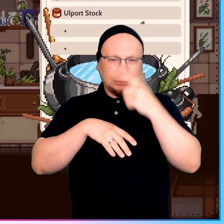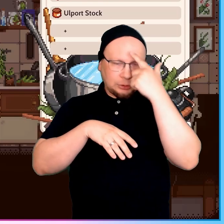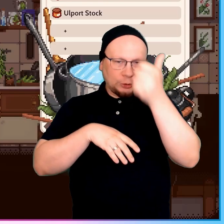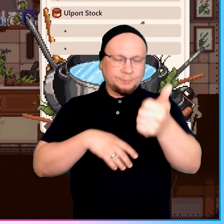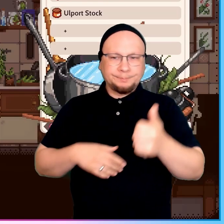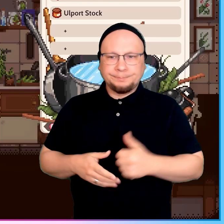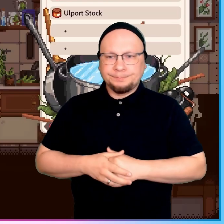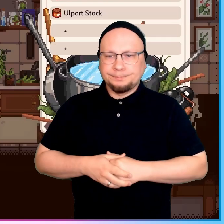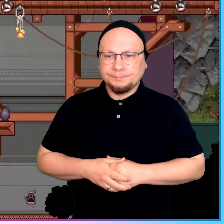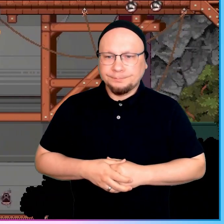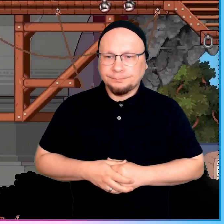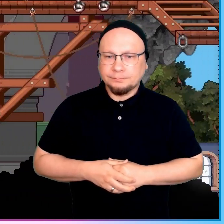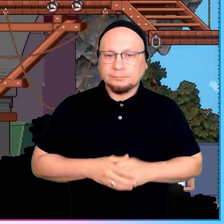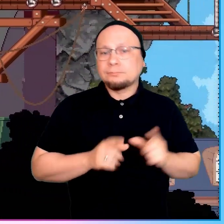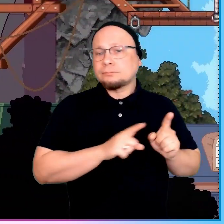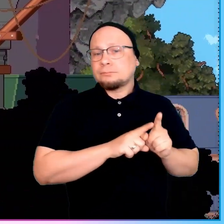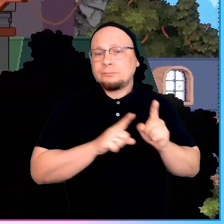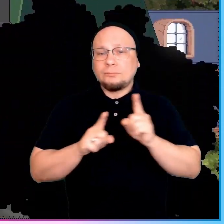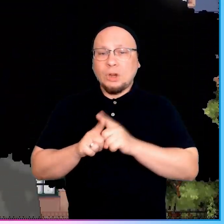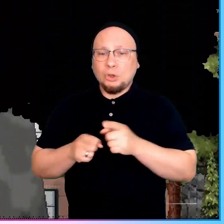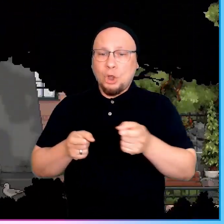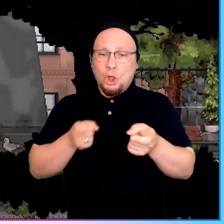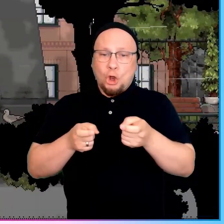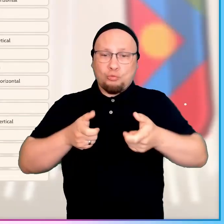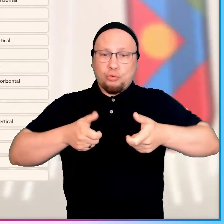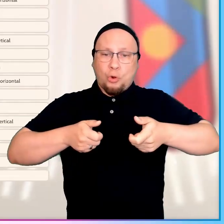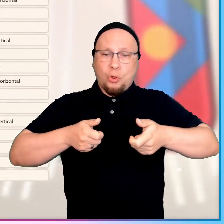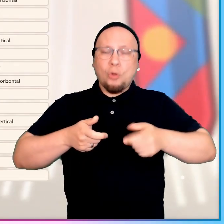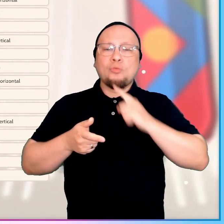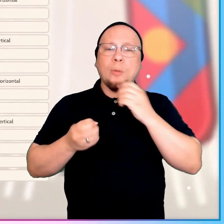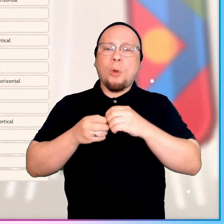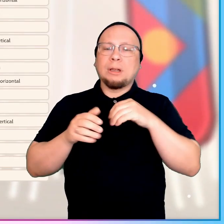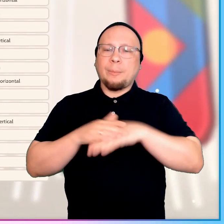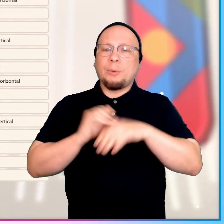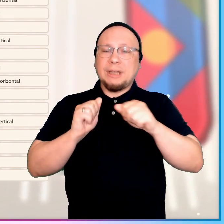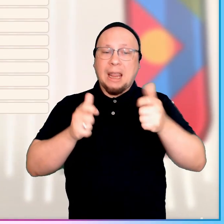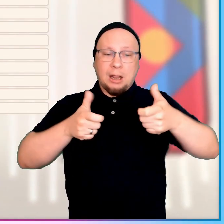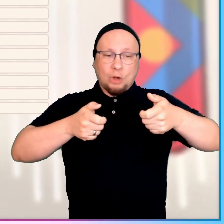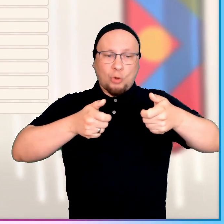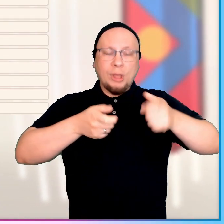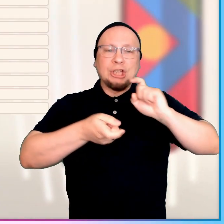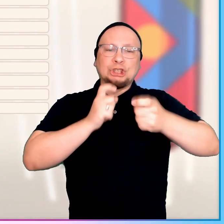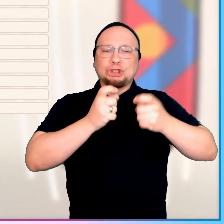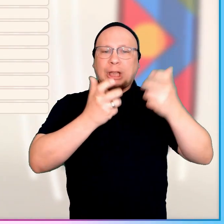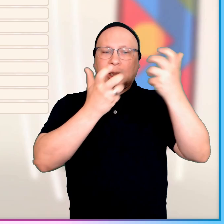Finally, we’ve worked to make the control scheme more accessible, allowing you to rebind controls on the keyboard, mouse, or gamepad.